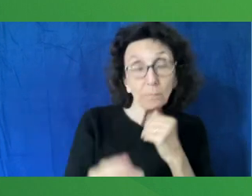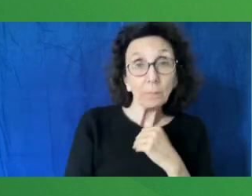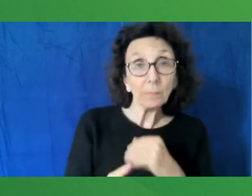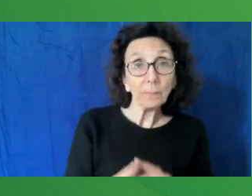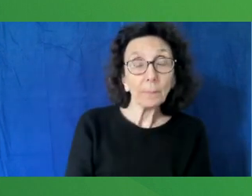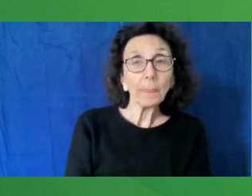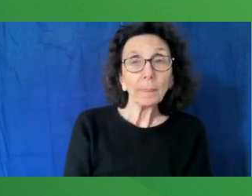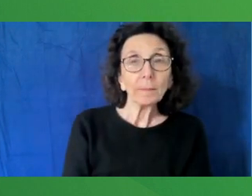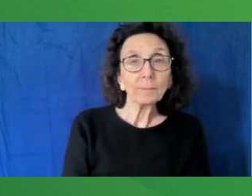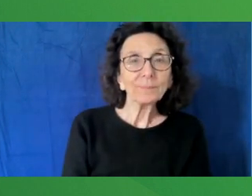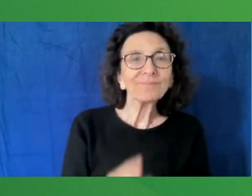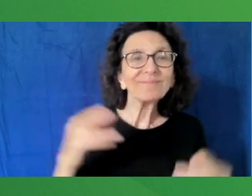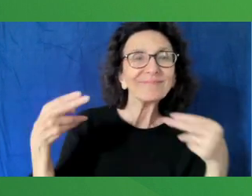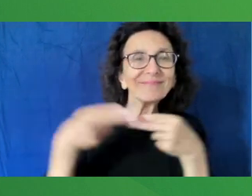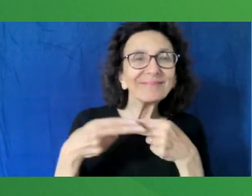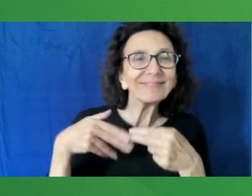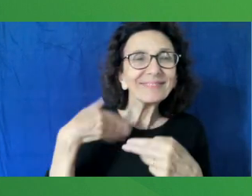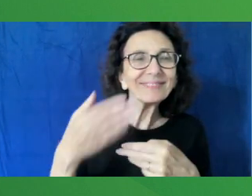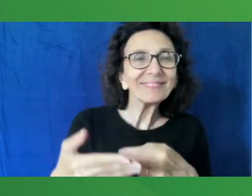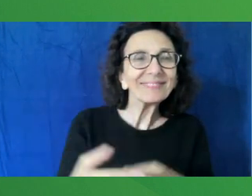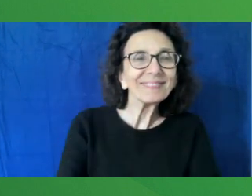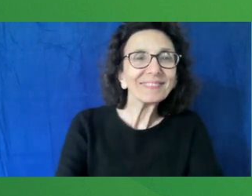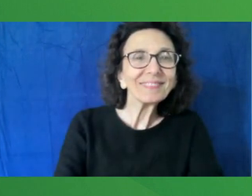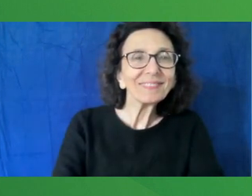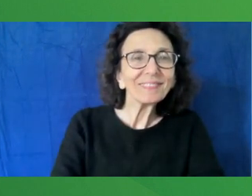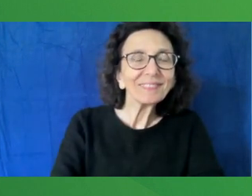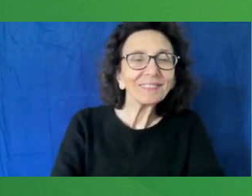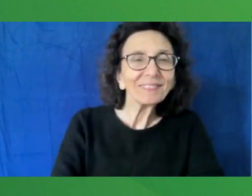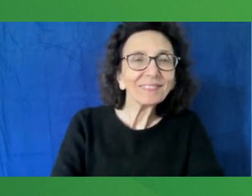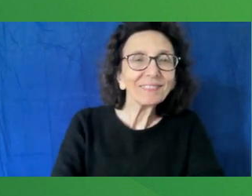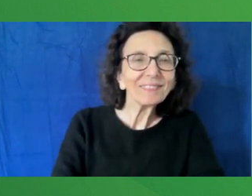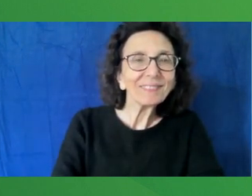Next slide, please.